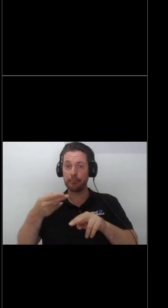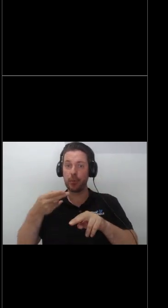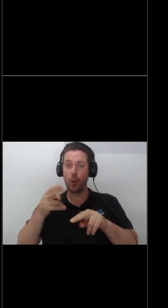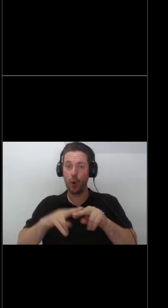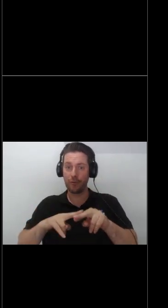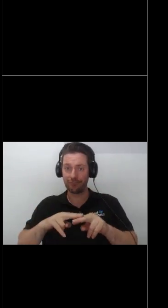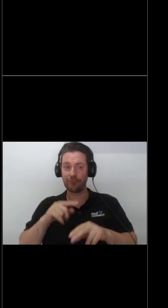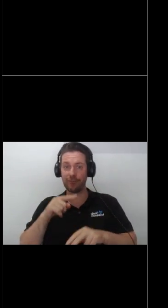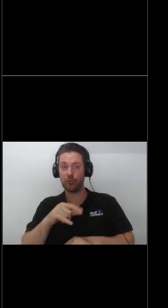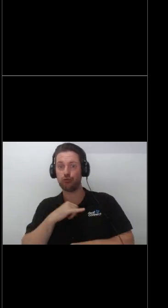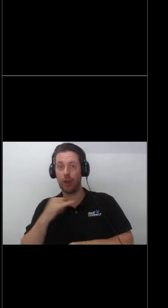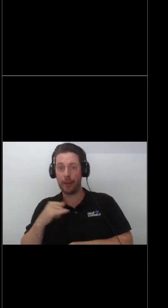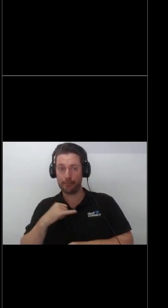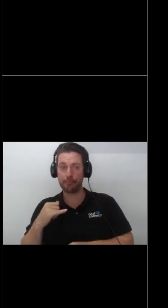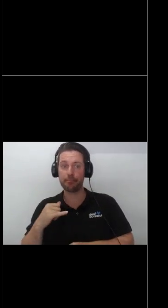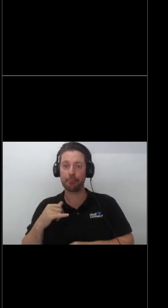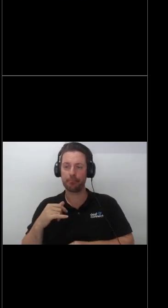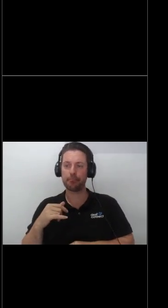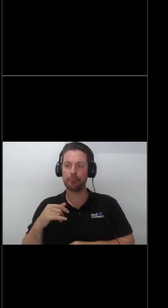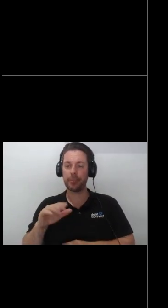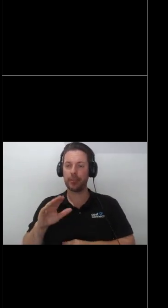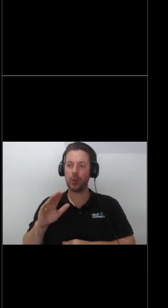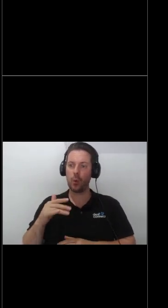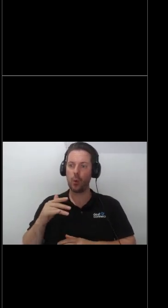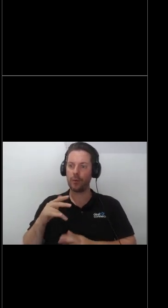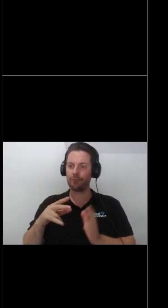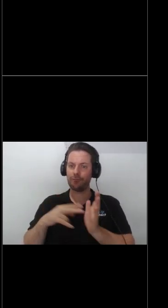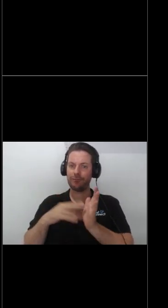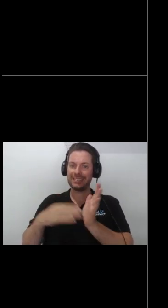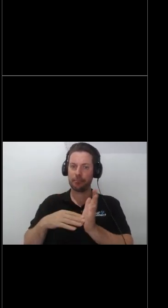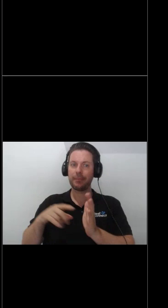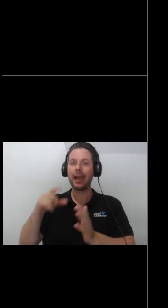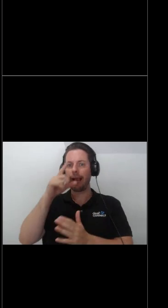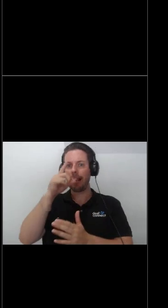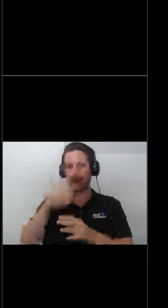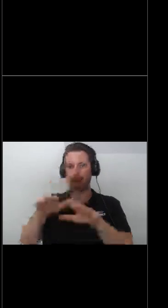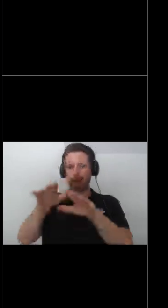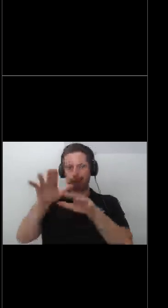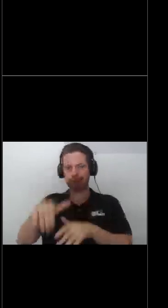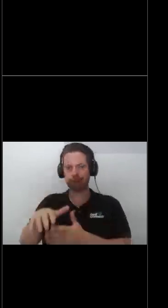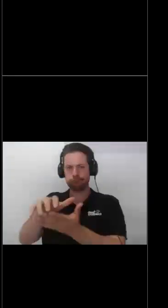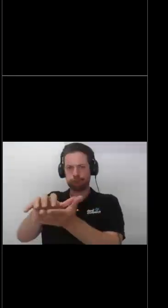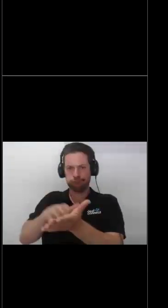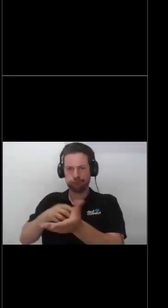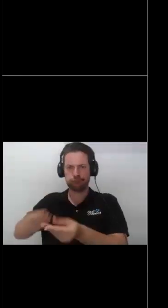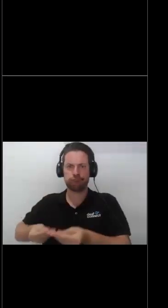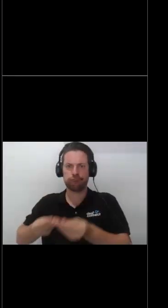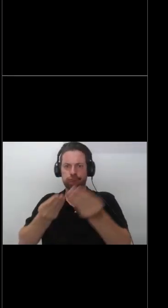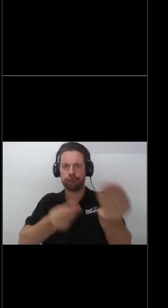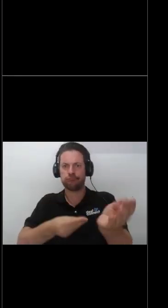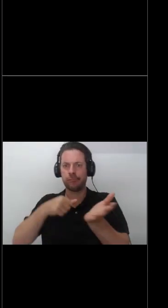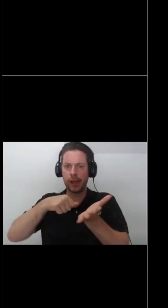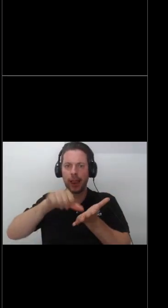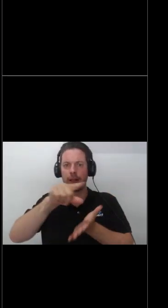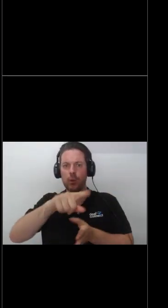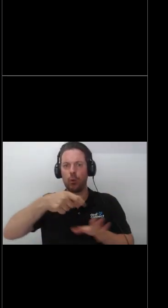However, victims or concerned persons can make written submissions to the court